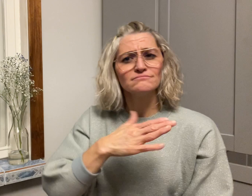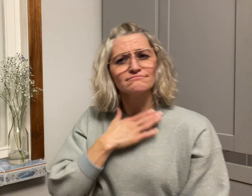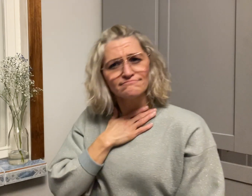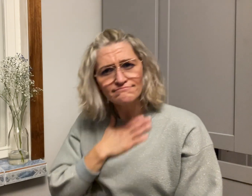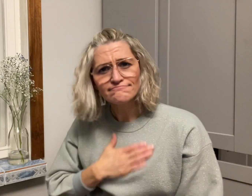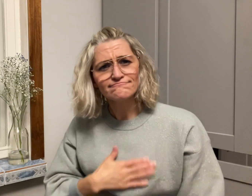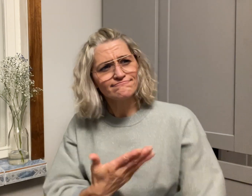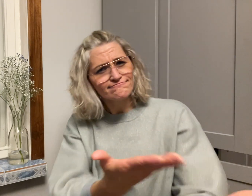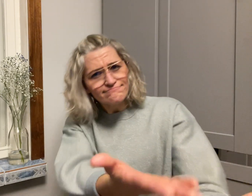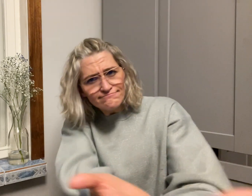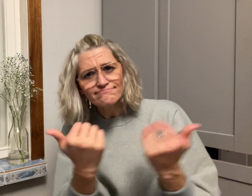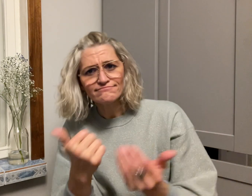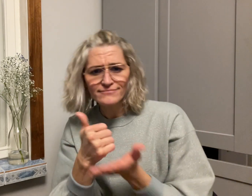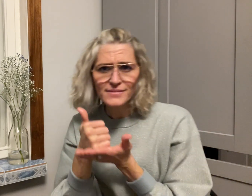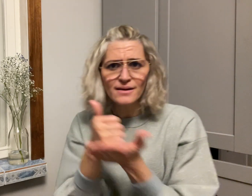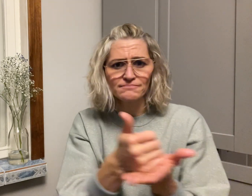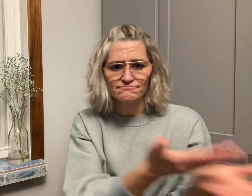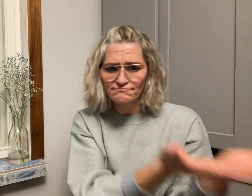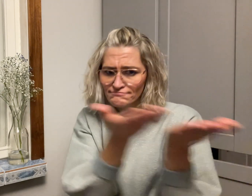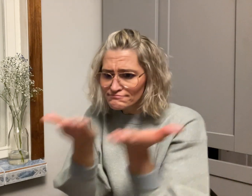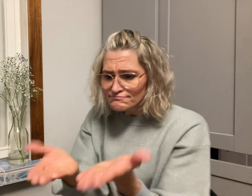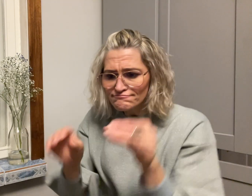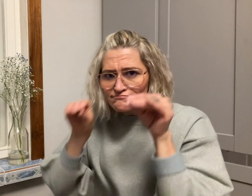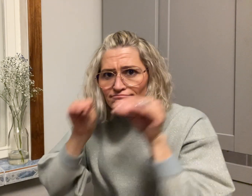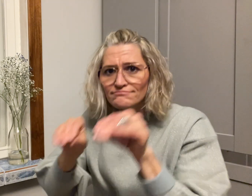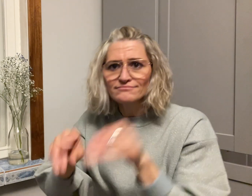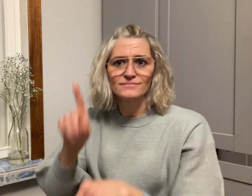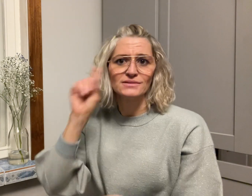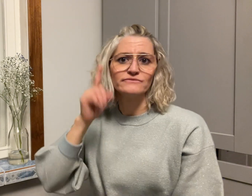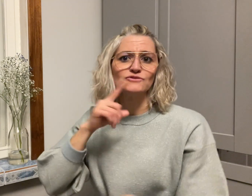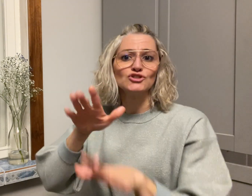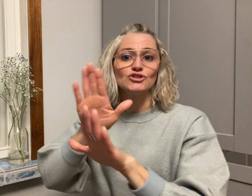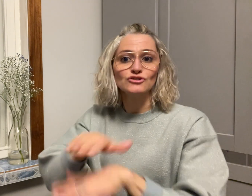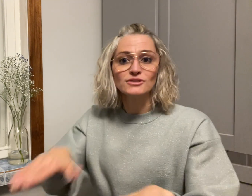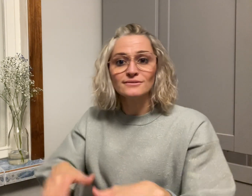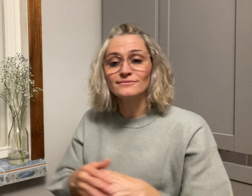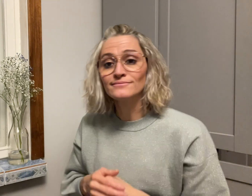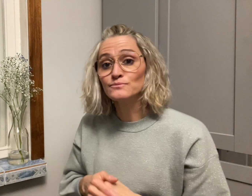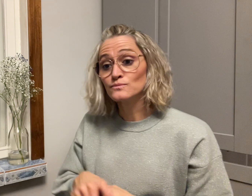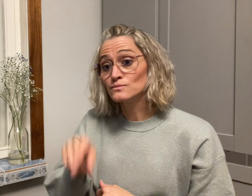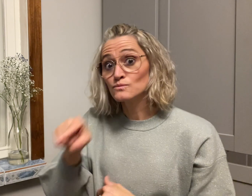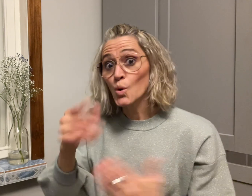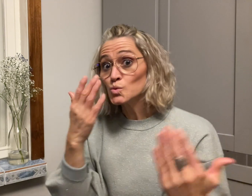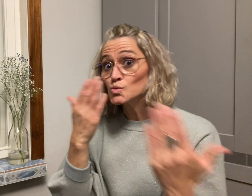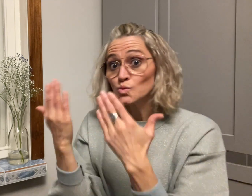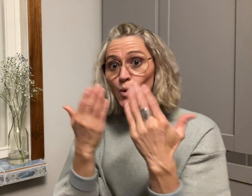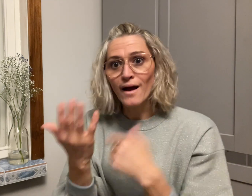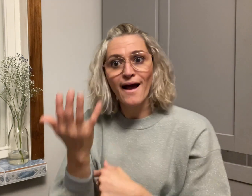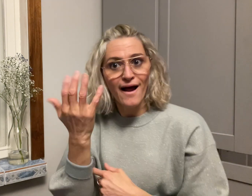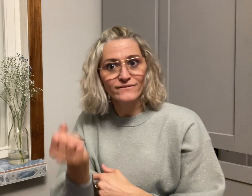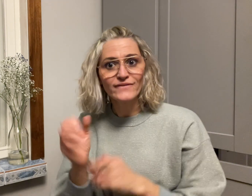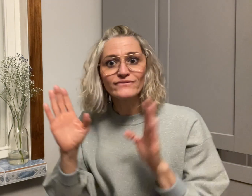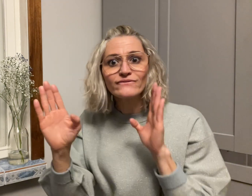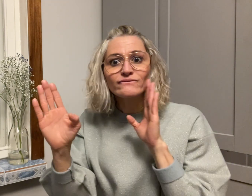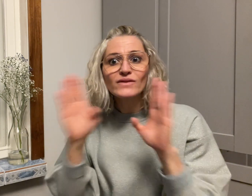Deaf children. The school also runs a Facebook page